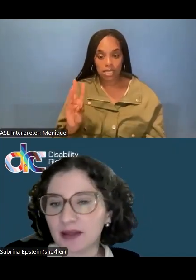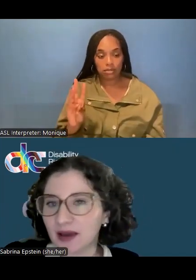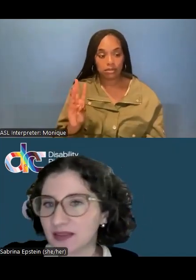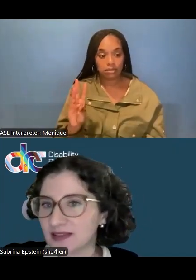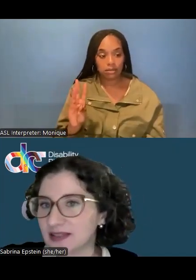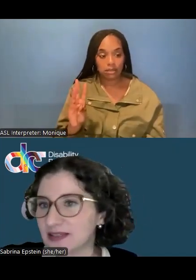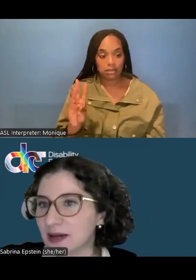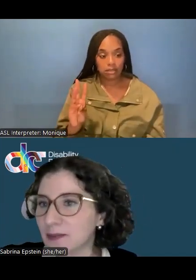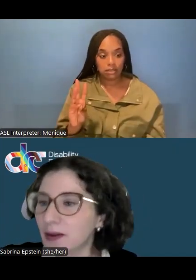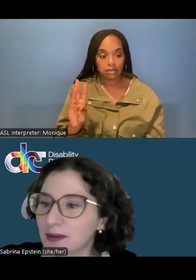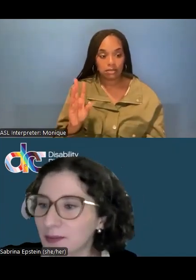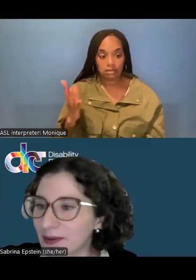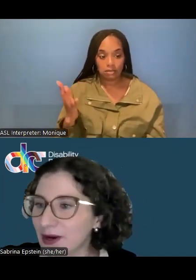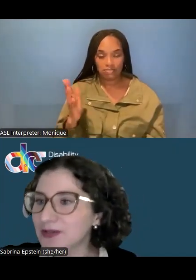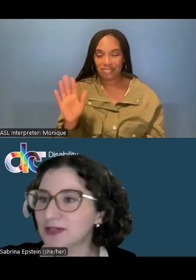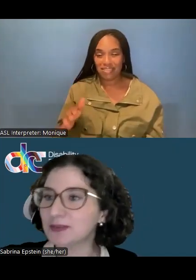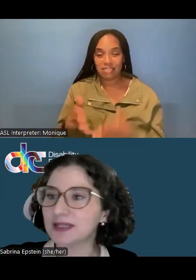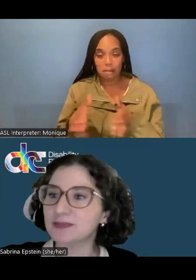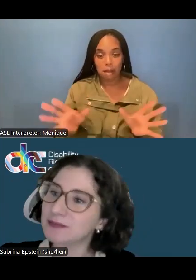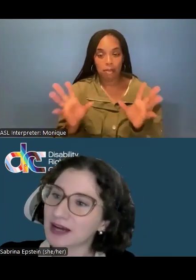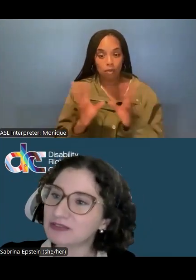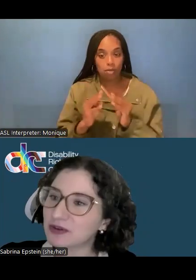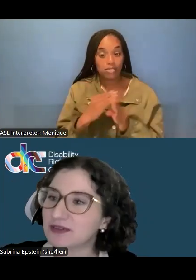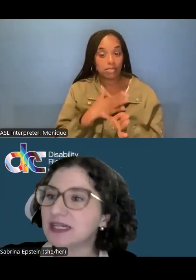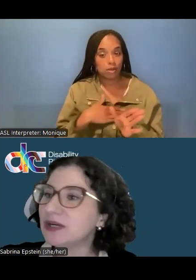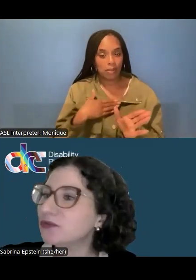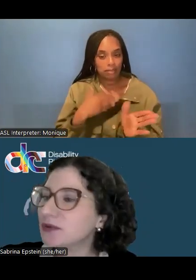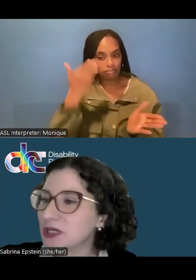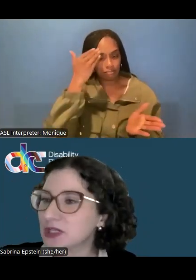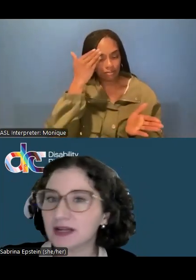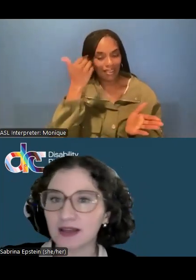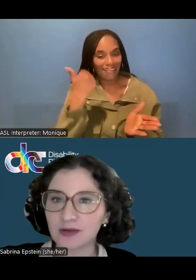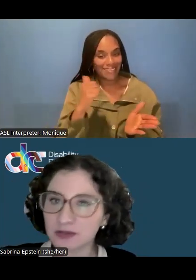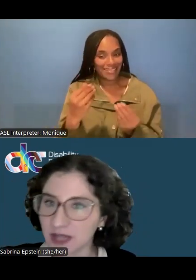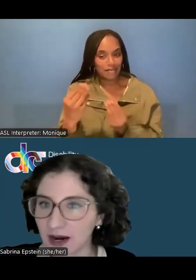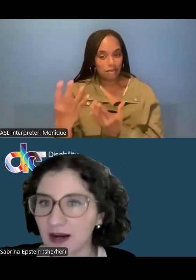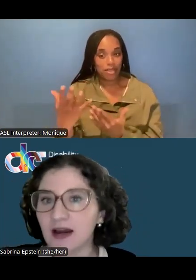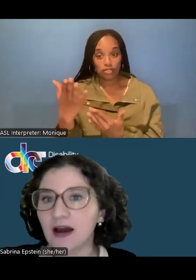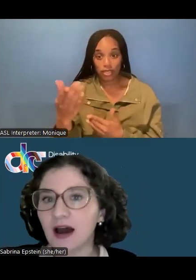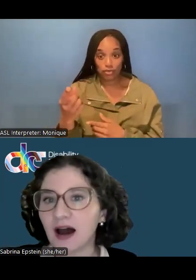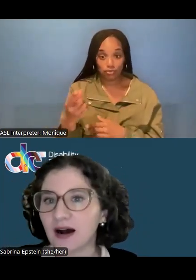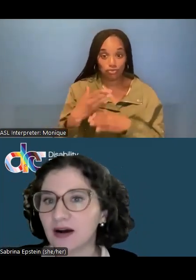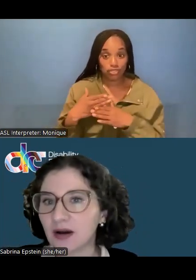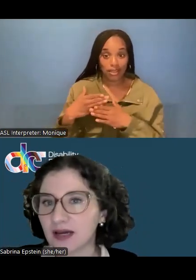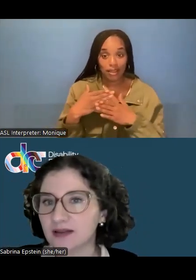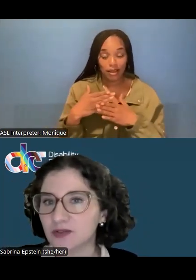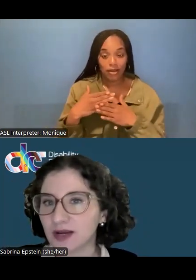And that this is a public webinar so, please be mindful of any information that you share, and try